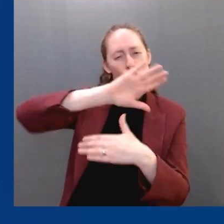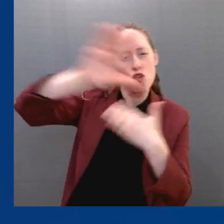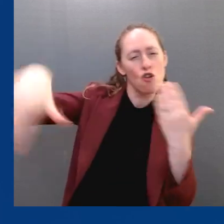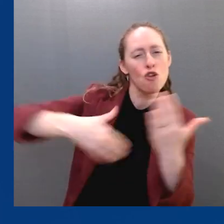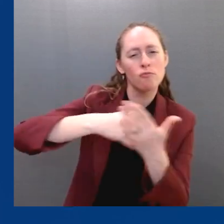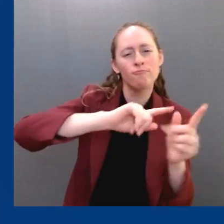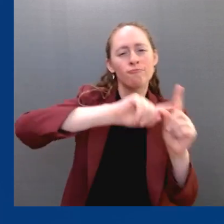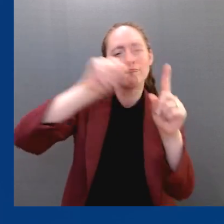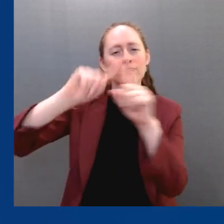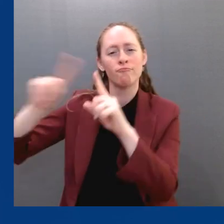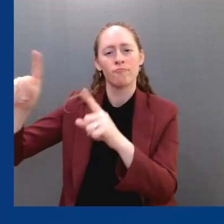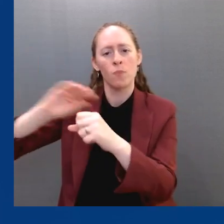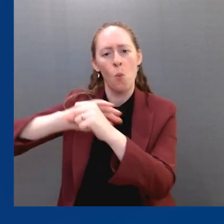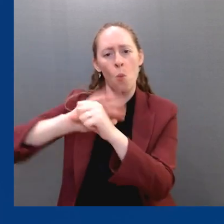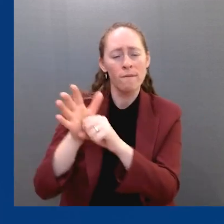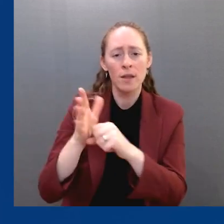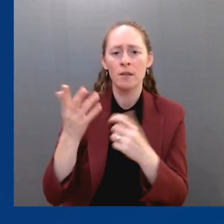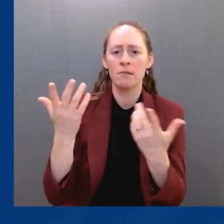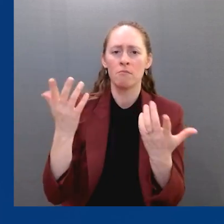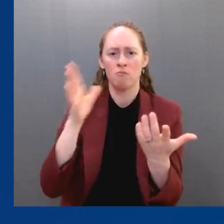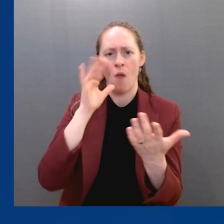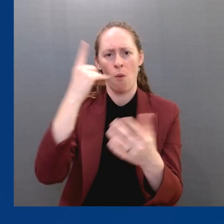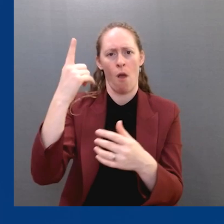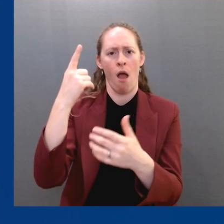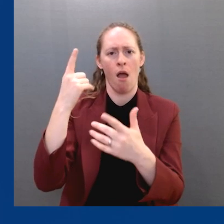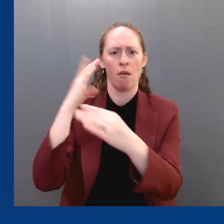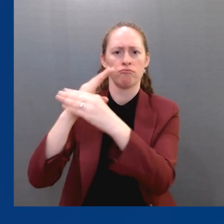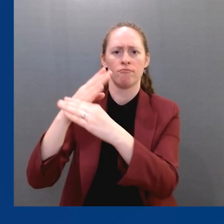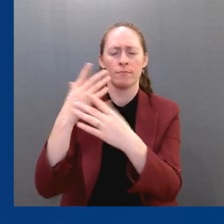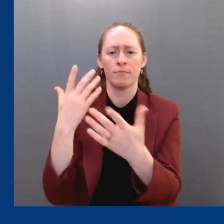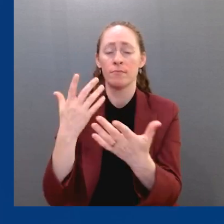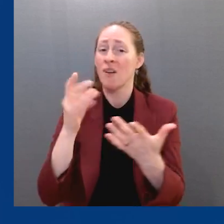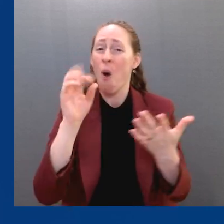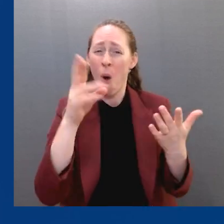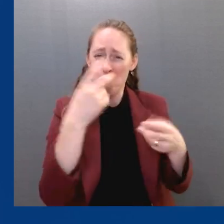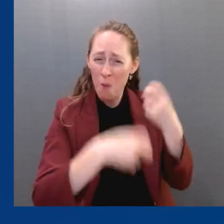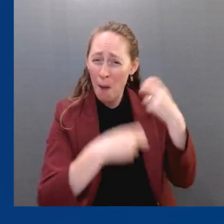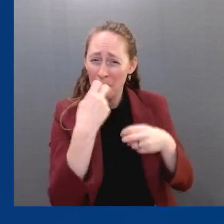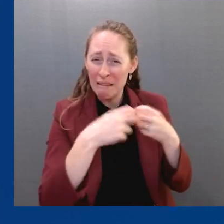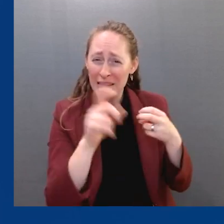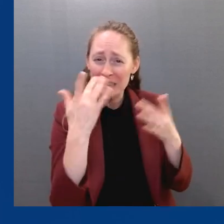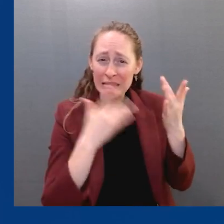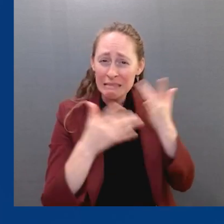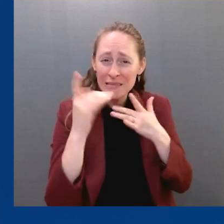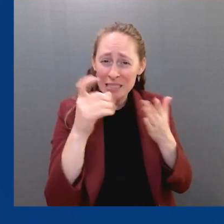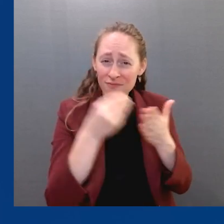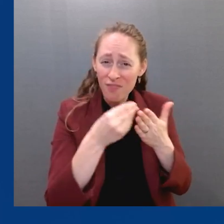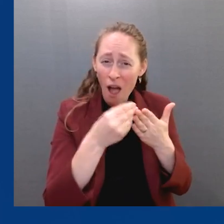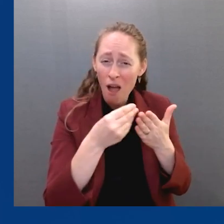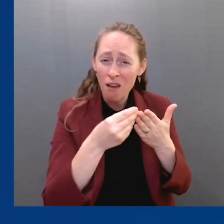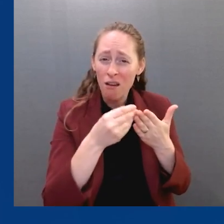Or are there regulatory steps you could take to speed those up even without funding from Congress?